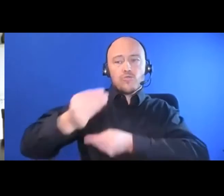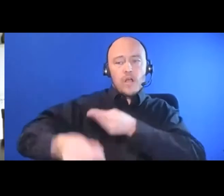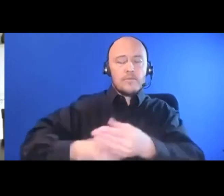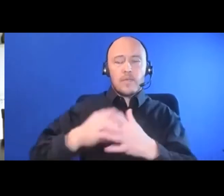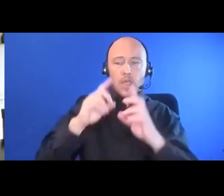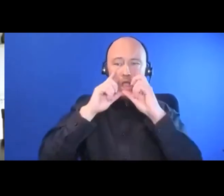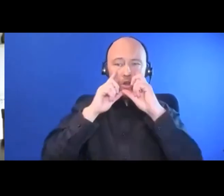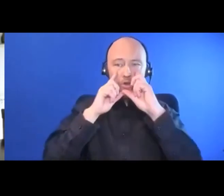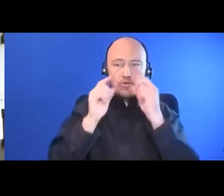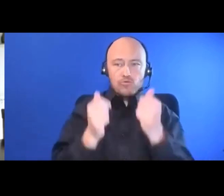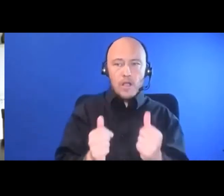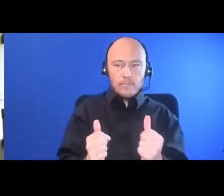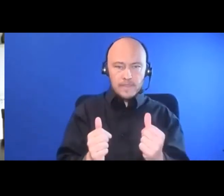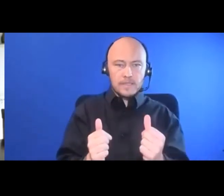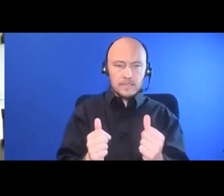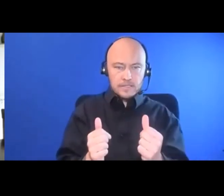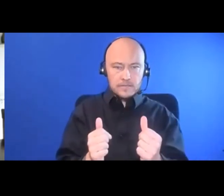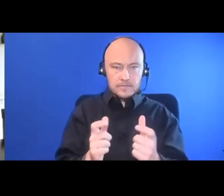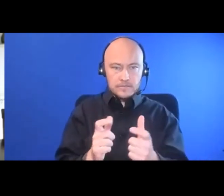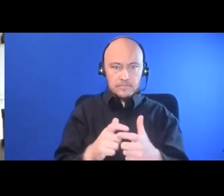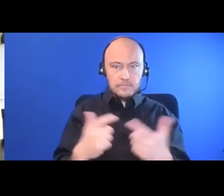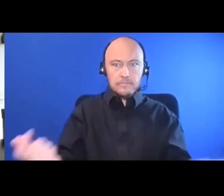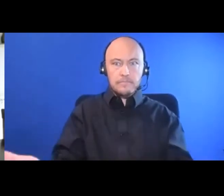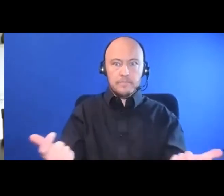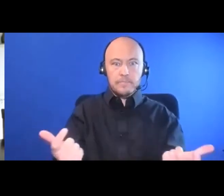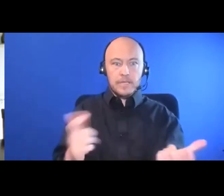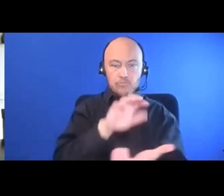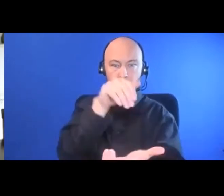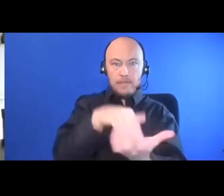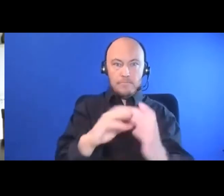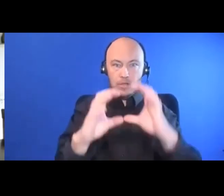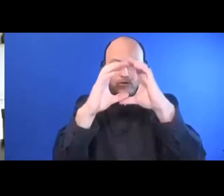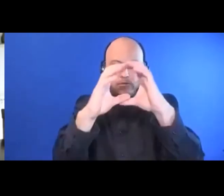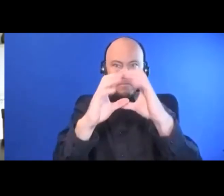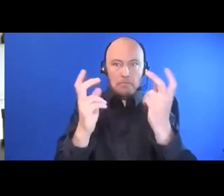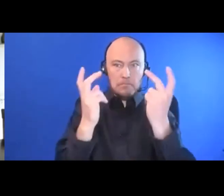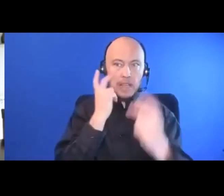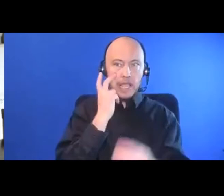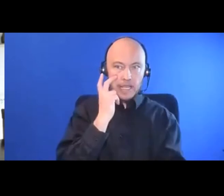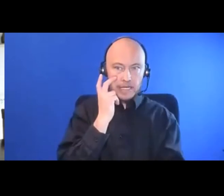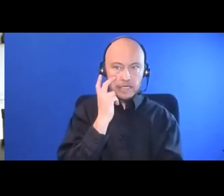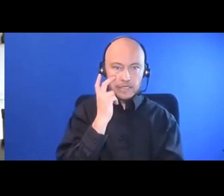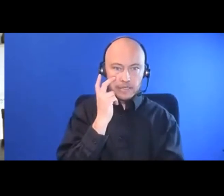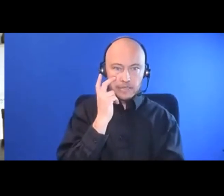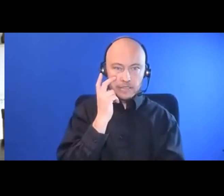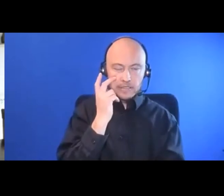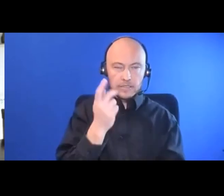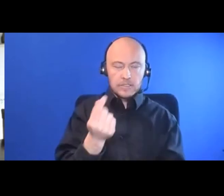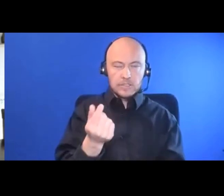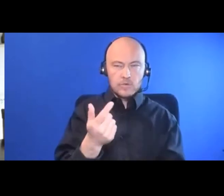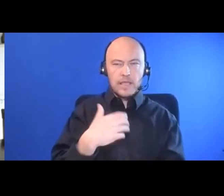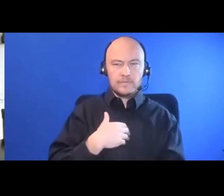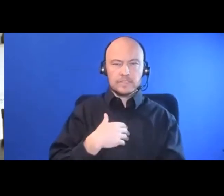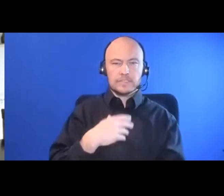So, it's very large blind spots in the central field of my vision. So, I have some lingering peripheral vision